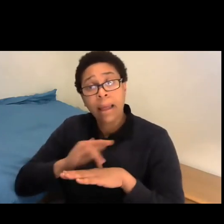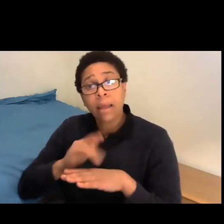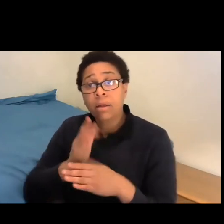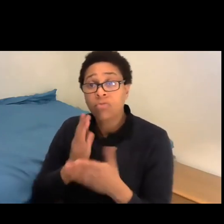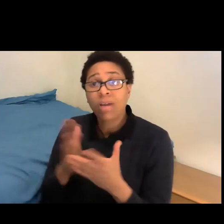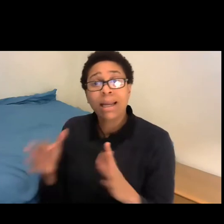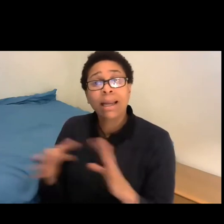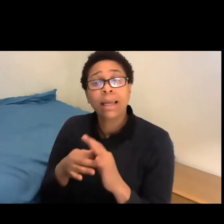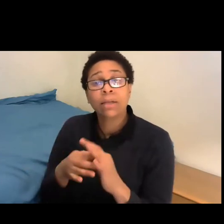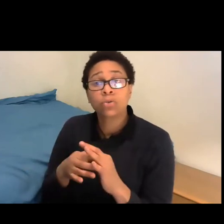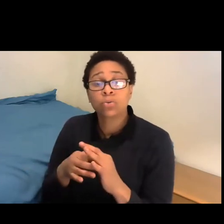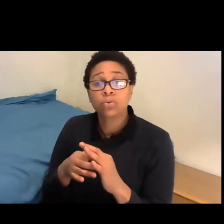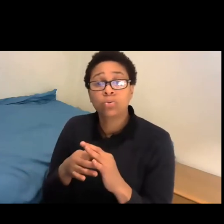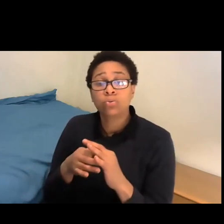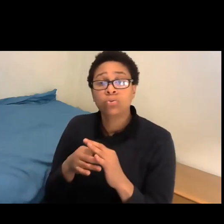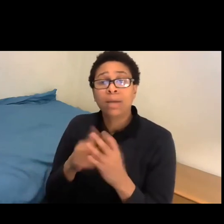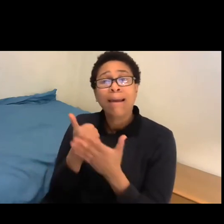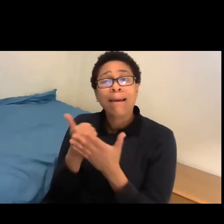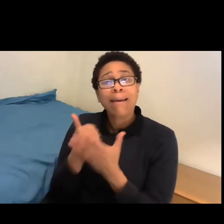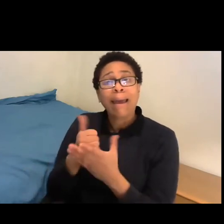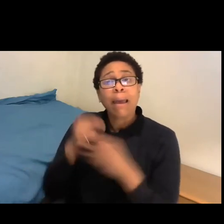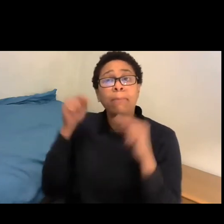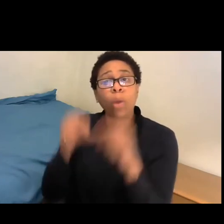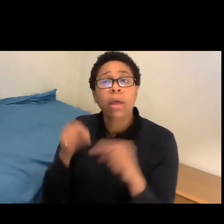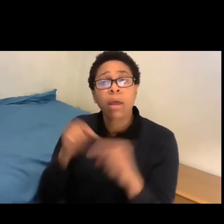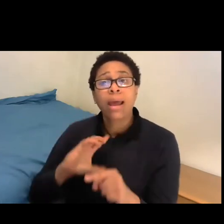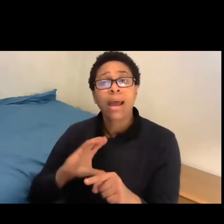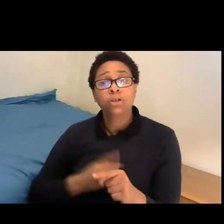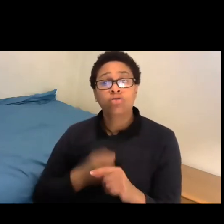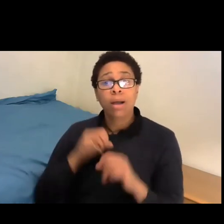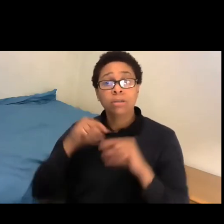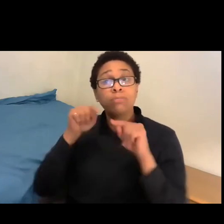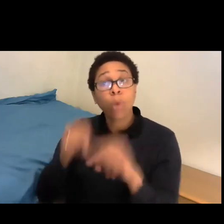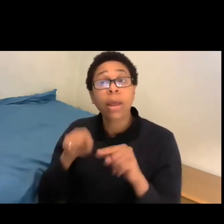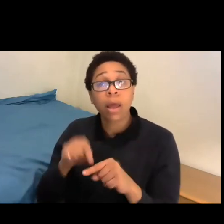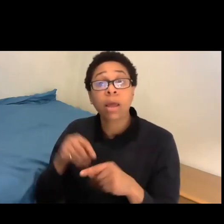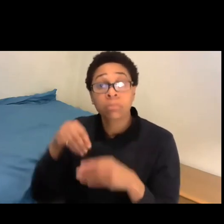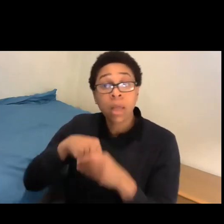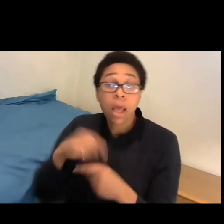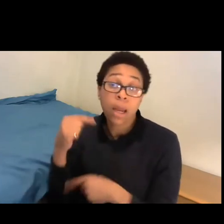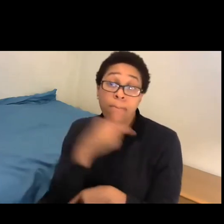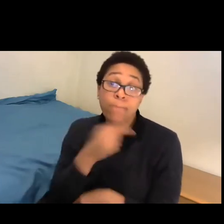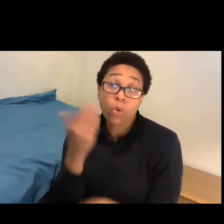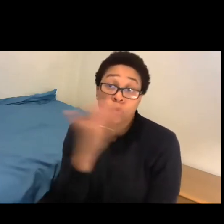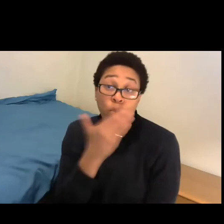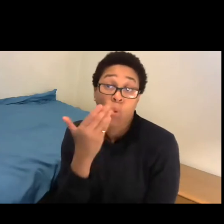in a Boys' School, homophobic and transphobic bullying in a Boys' School. And there was a lot of Islam and race and a lot